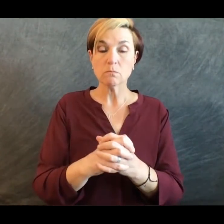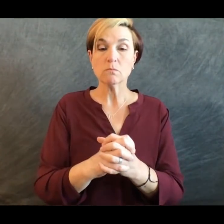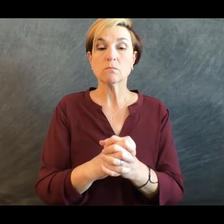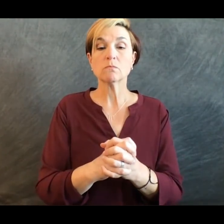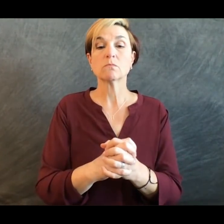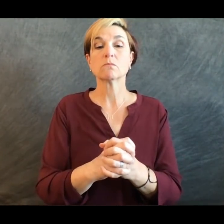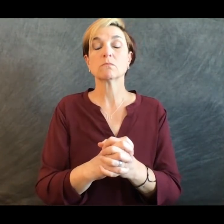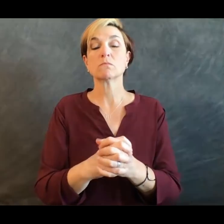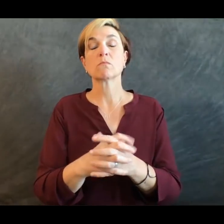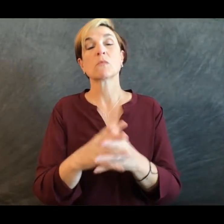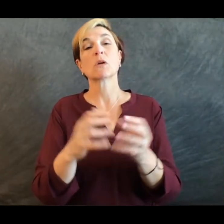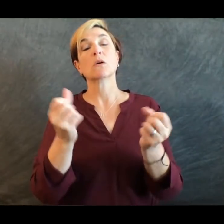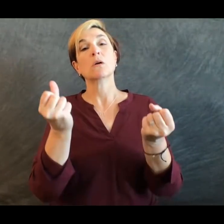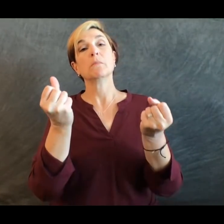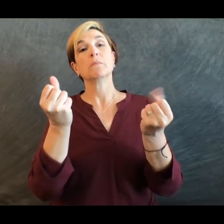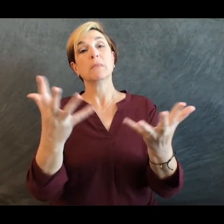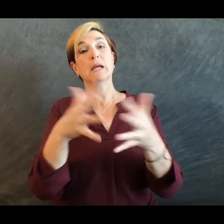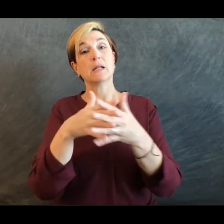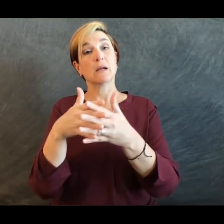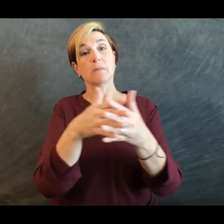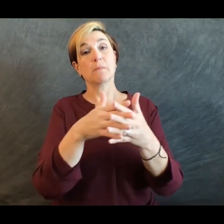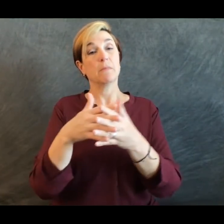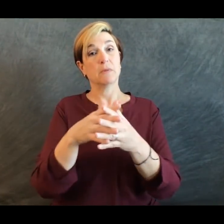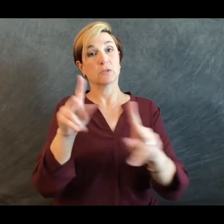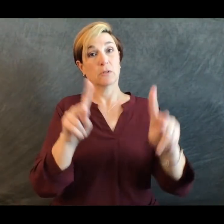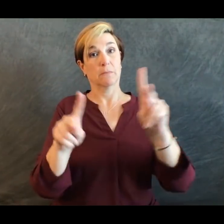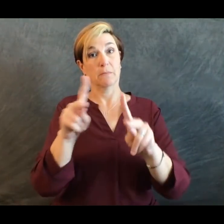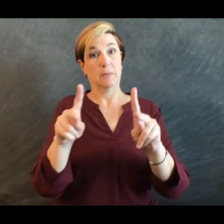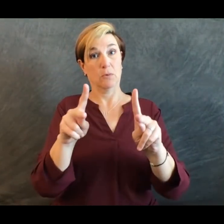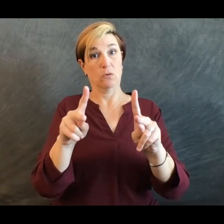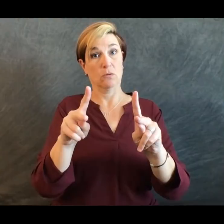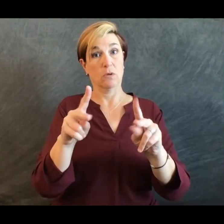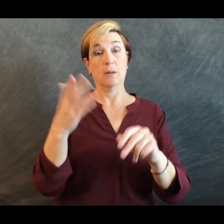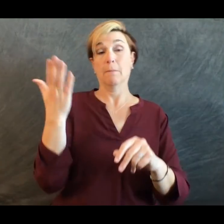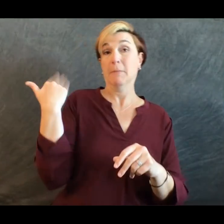Americans on elective surgeries while we've asked hospitals